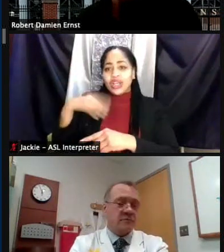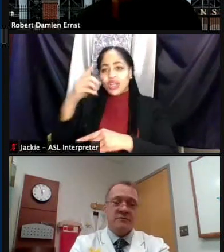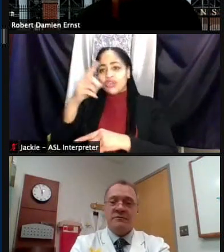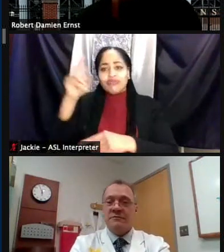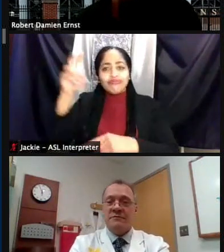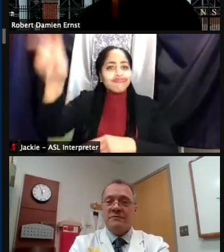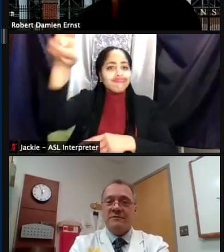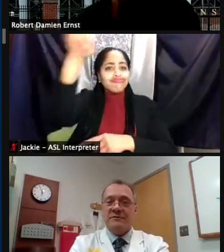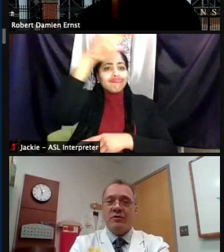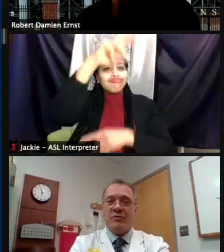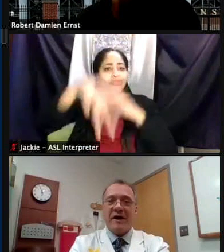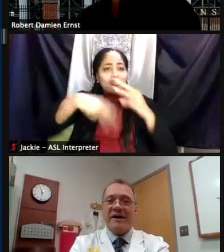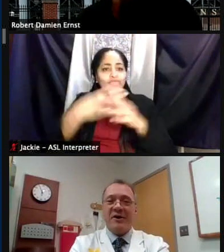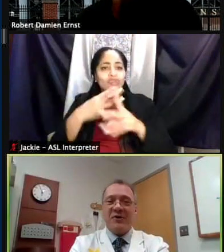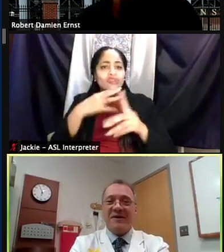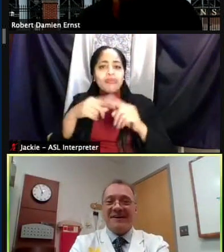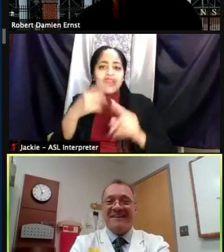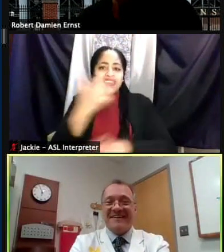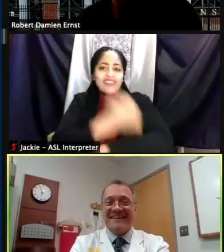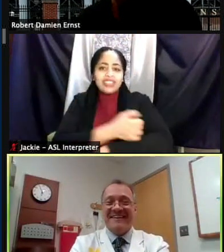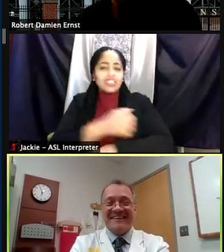And we're gonna try to do this more rapid fire .